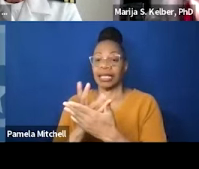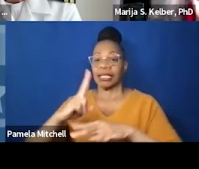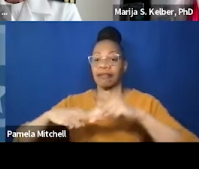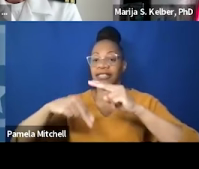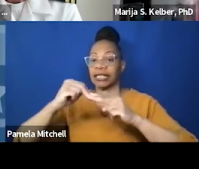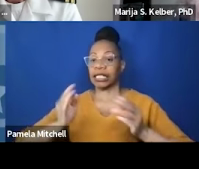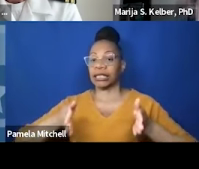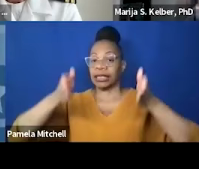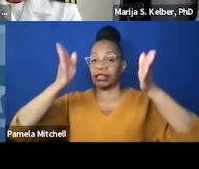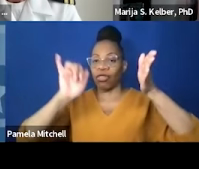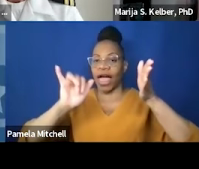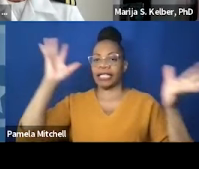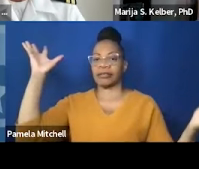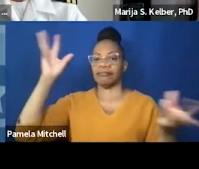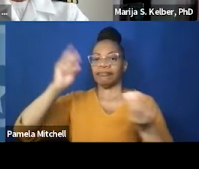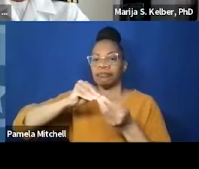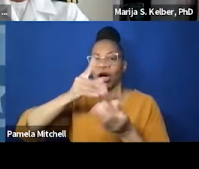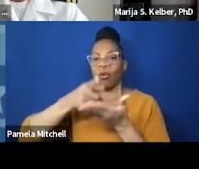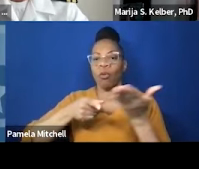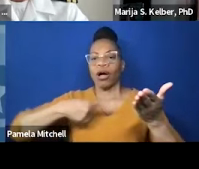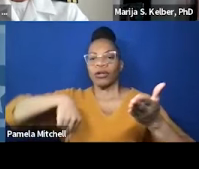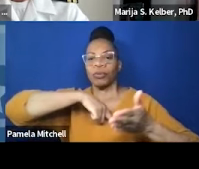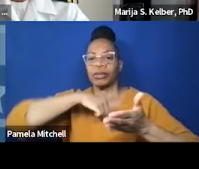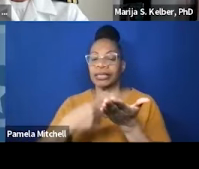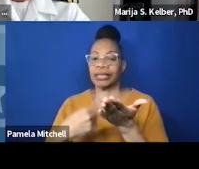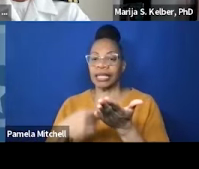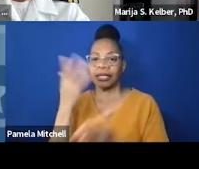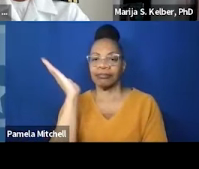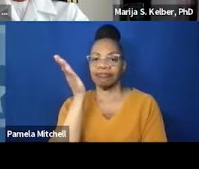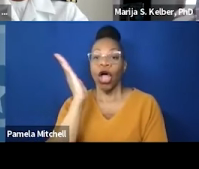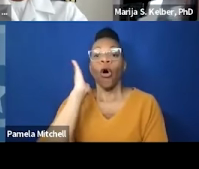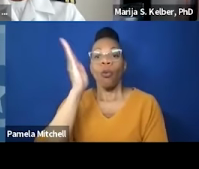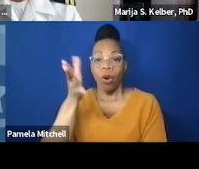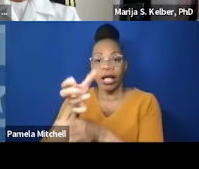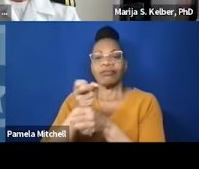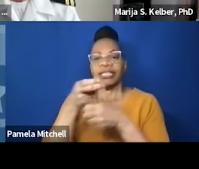So that's really an overview of what we're gonna talk about. You will be getting these slides later. You're gonna see some links,